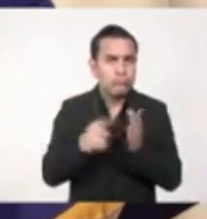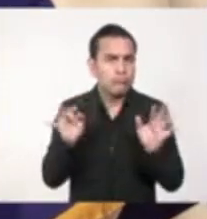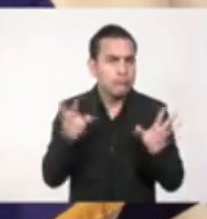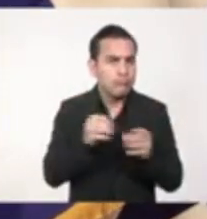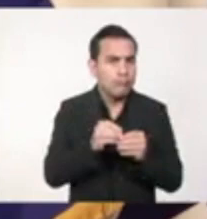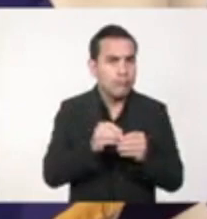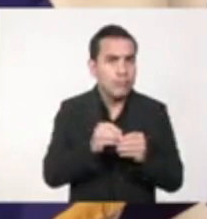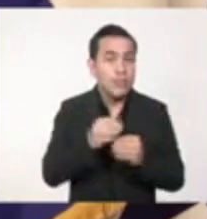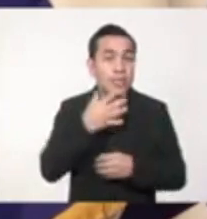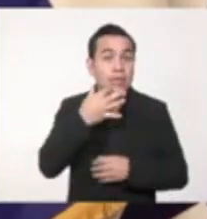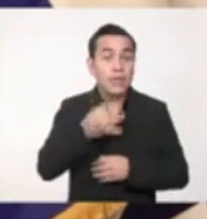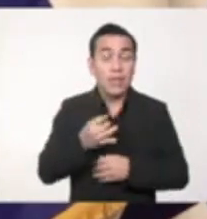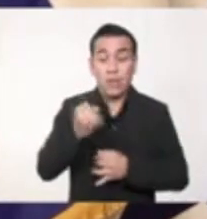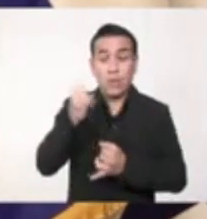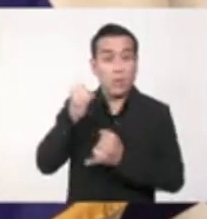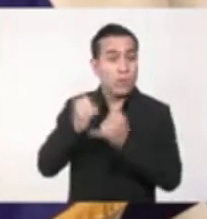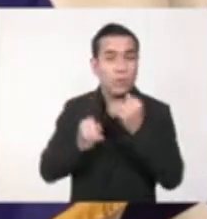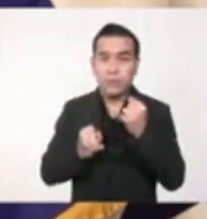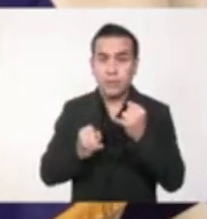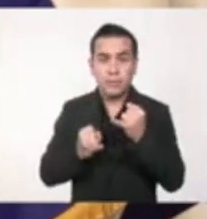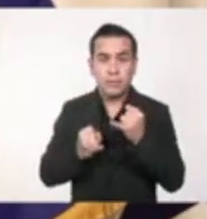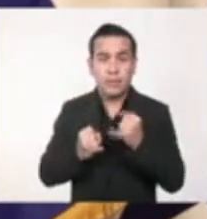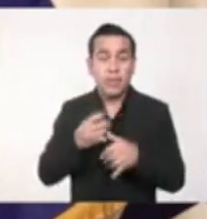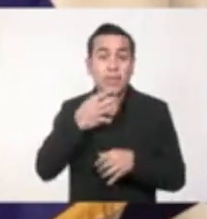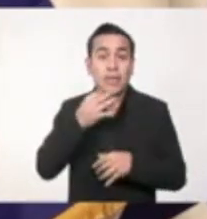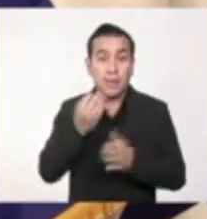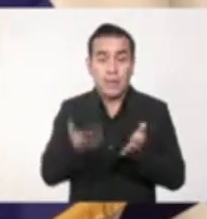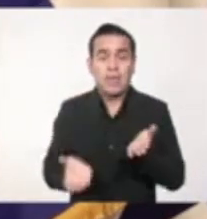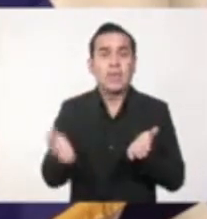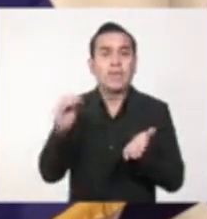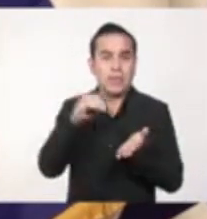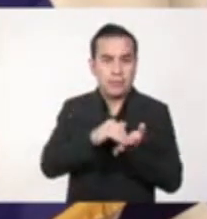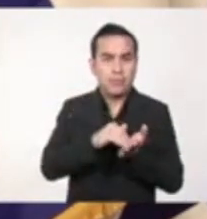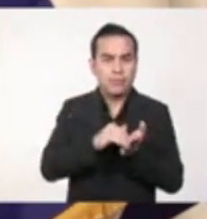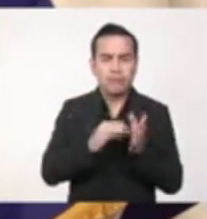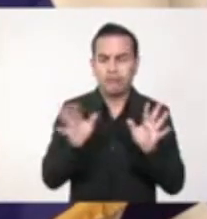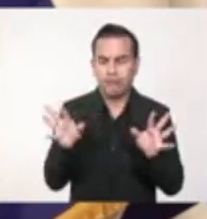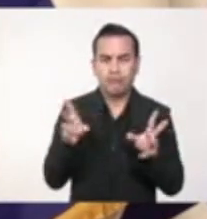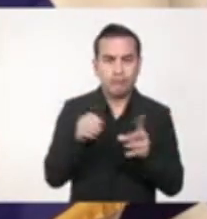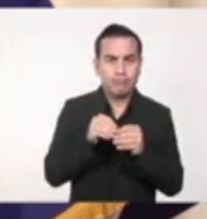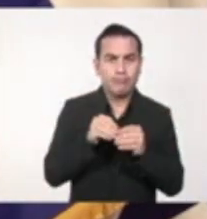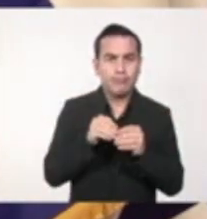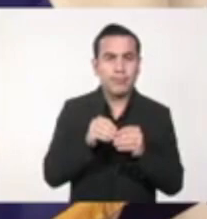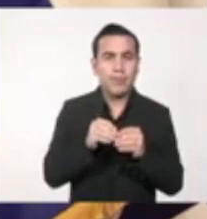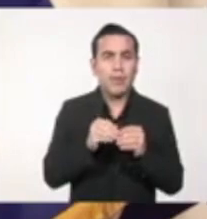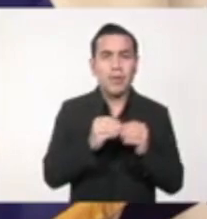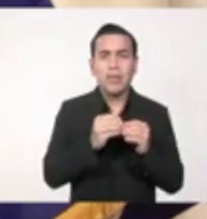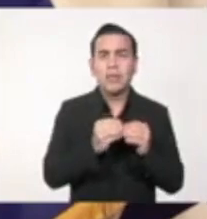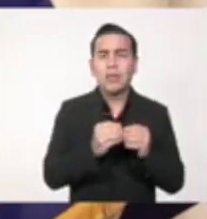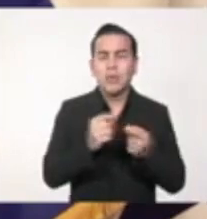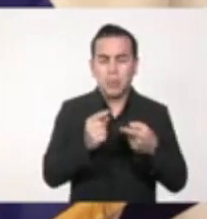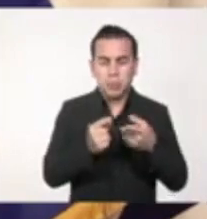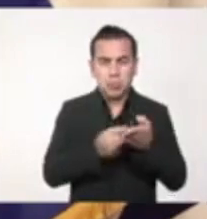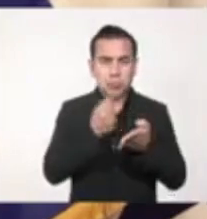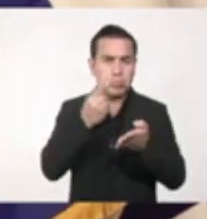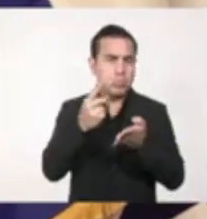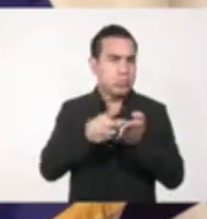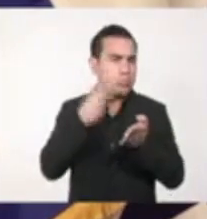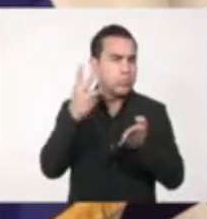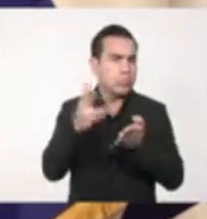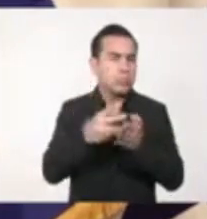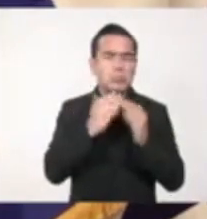was the only one, but we met several times, in